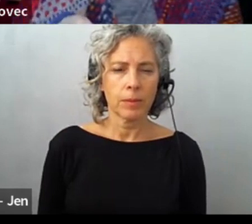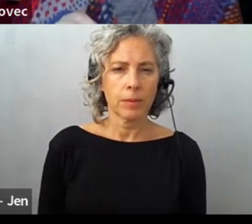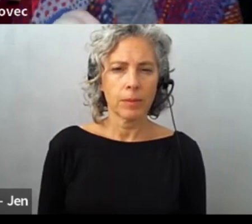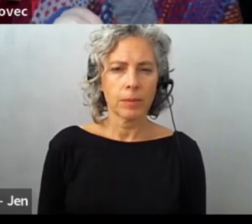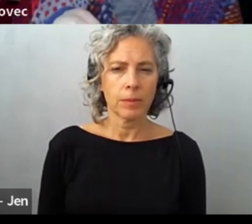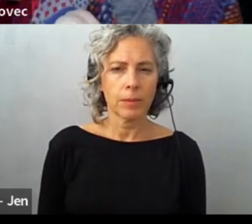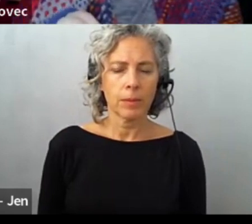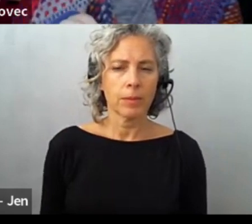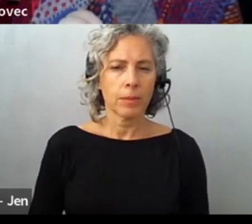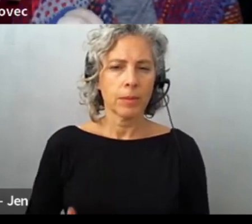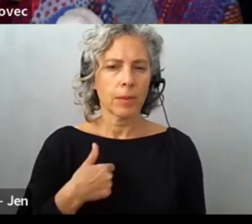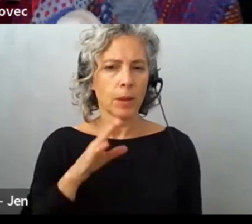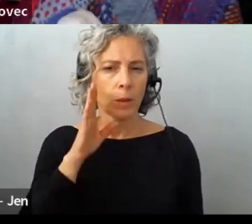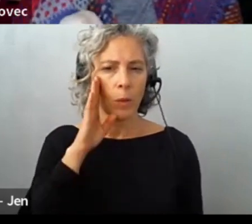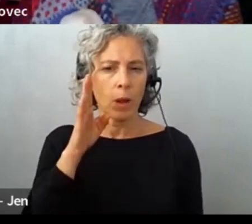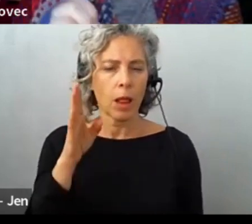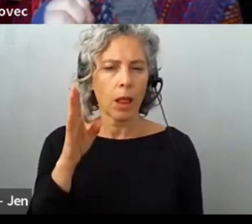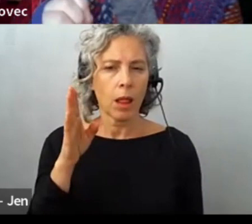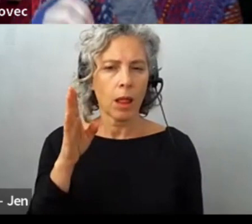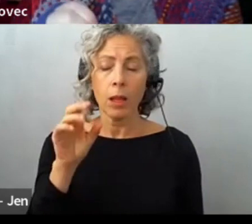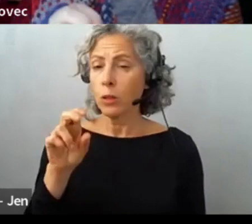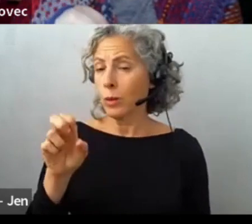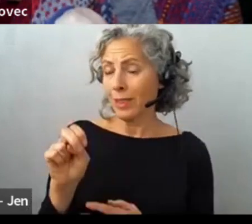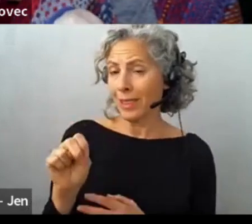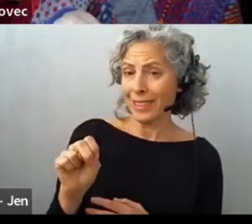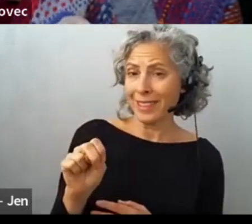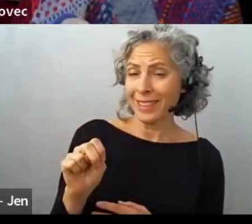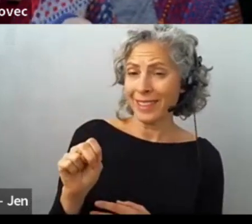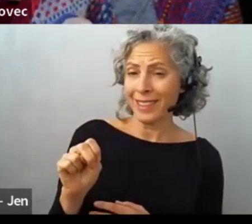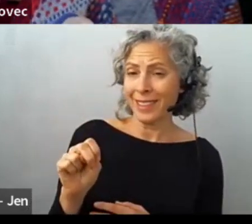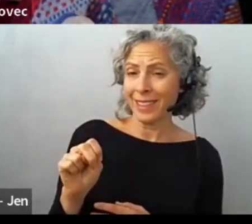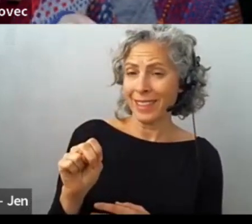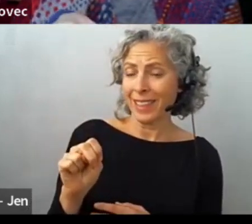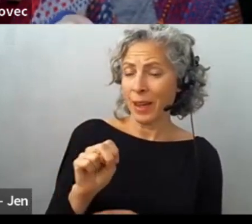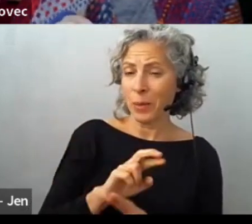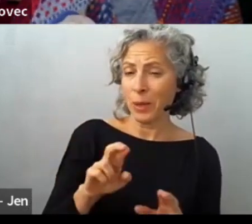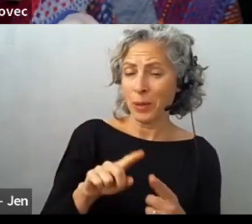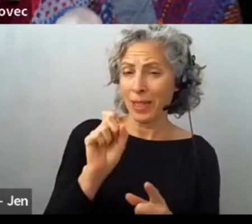And I will, I'll, Susan, I was just about to put it to you. So Susan, please?